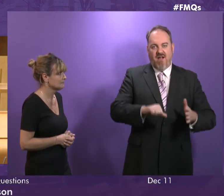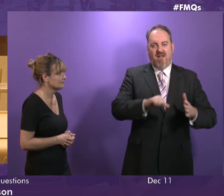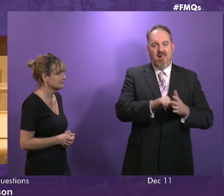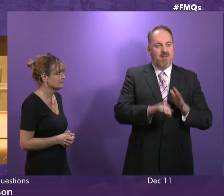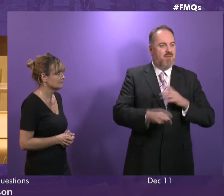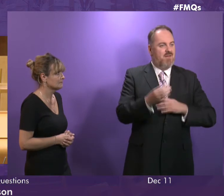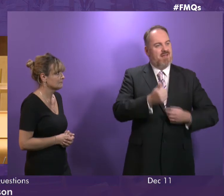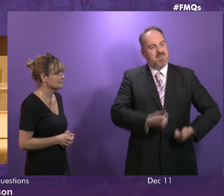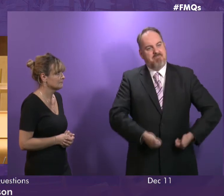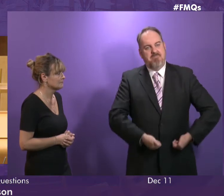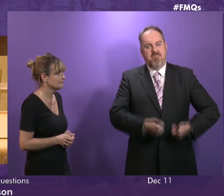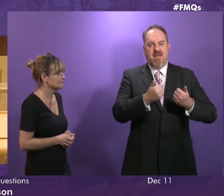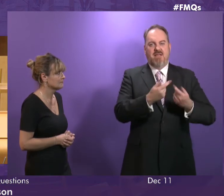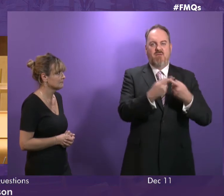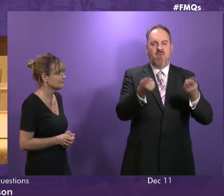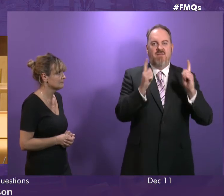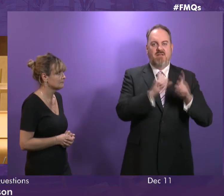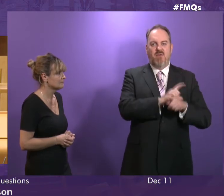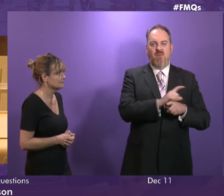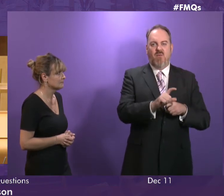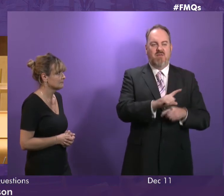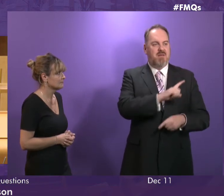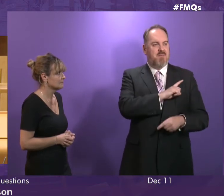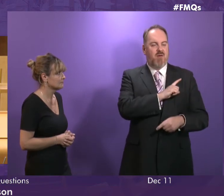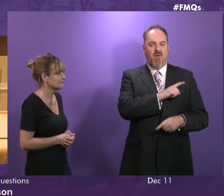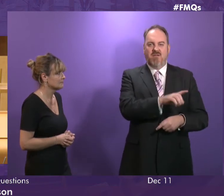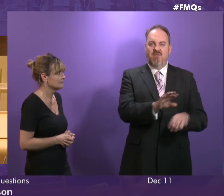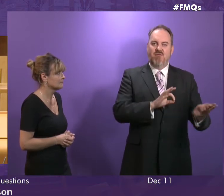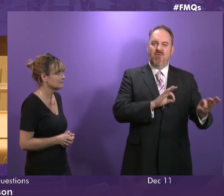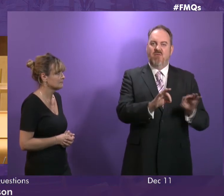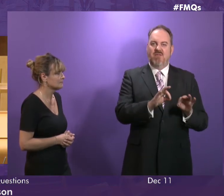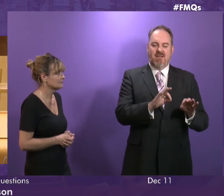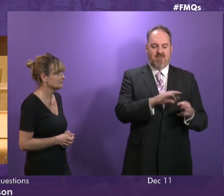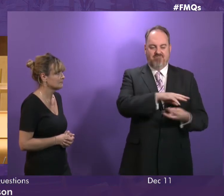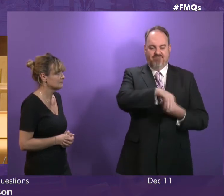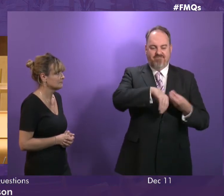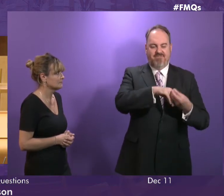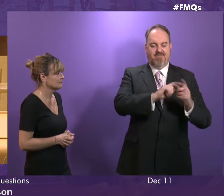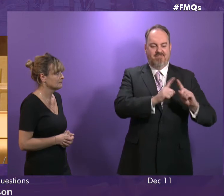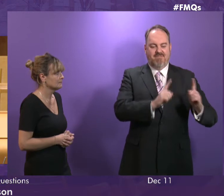university courses because the option of taking particular combinations of subjects to higher